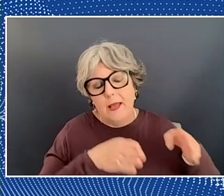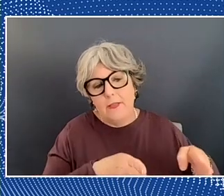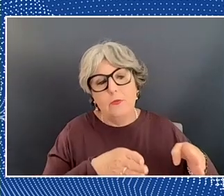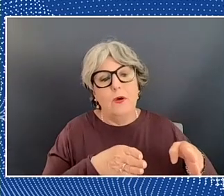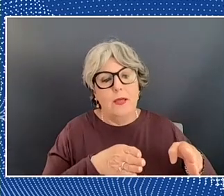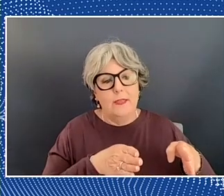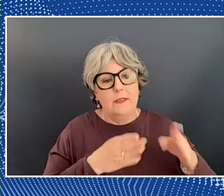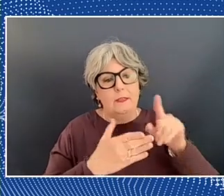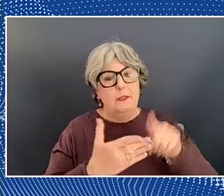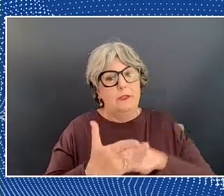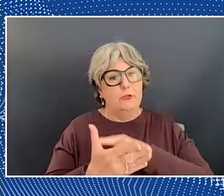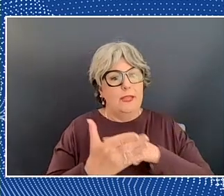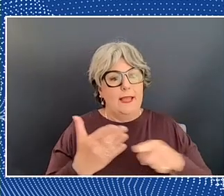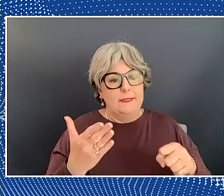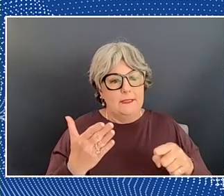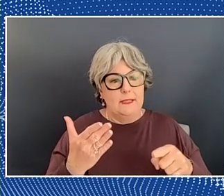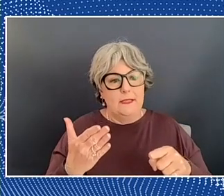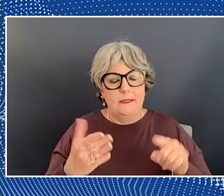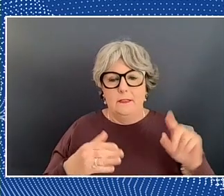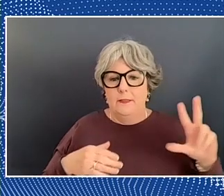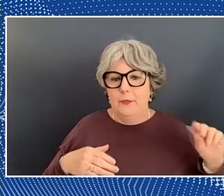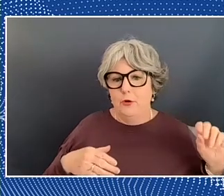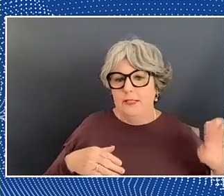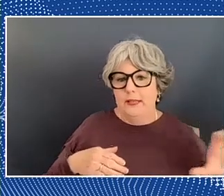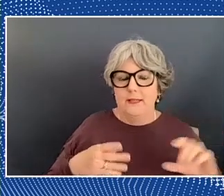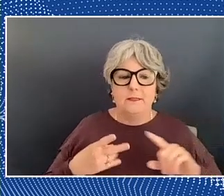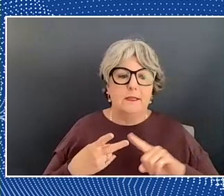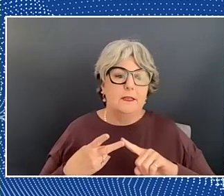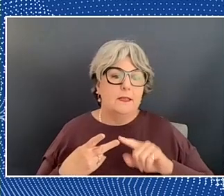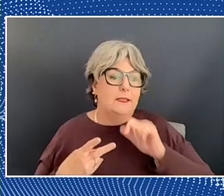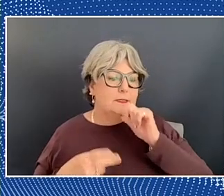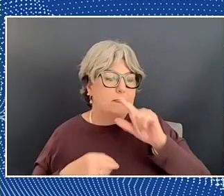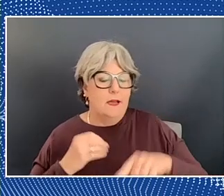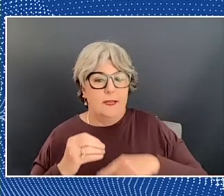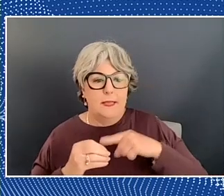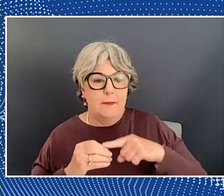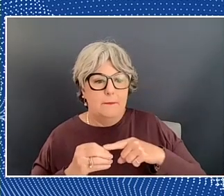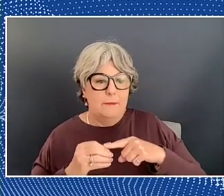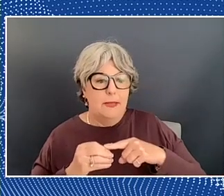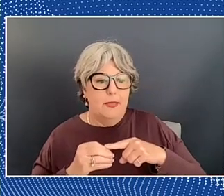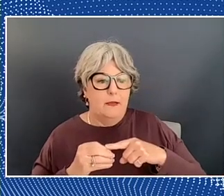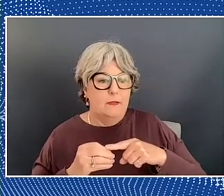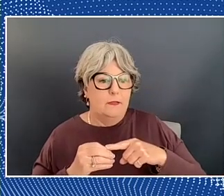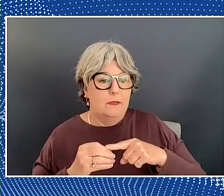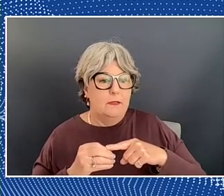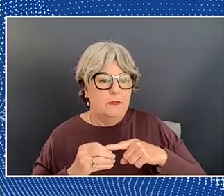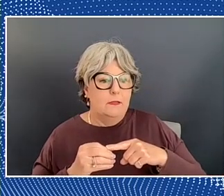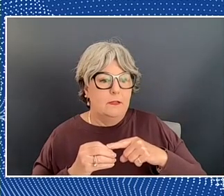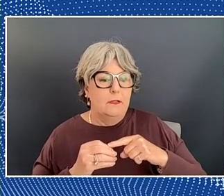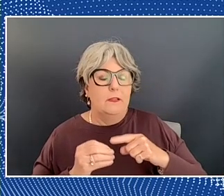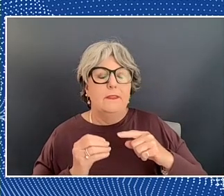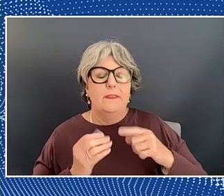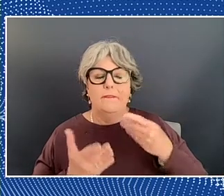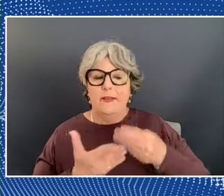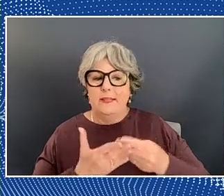cancellation because- 30 seconds remains. Yes. It's not about alleviating individual financial burdens, but also building a